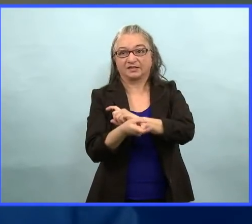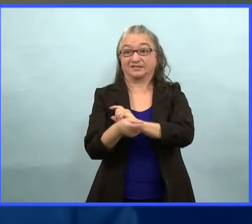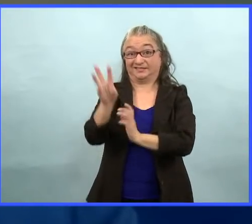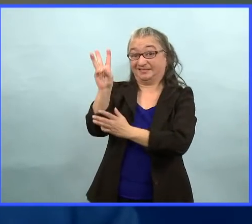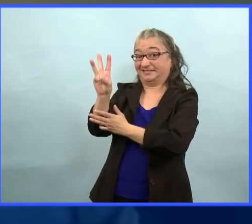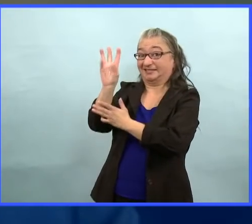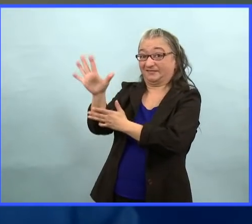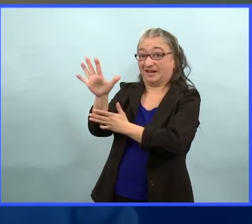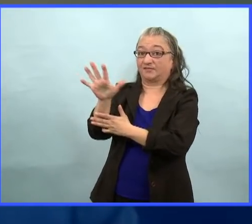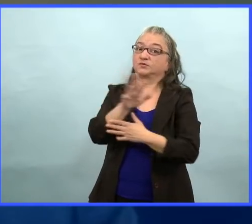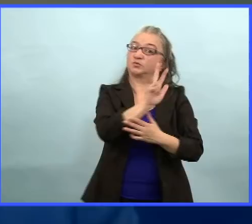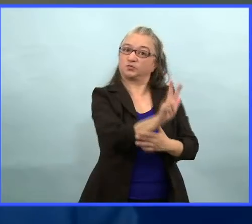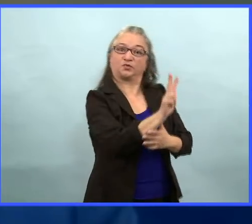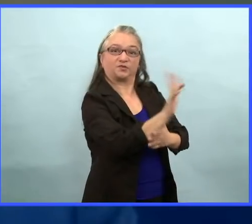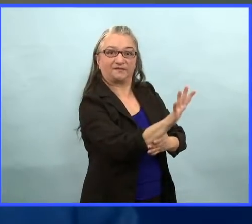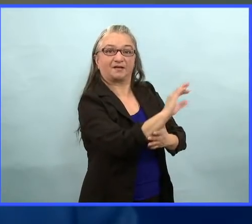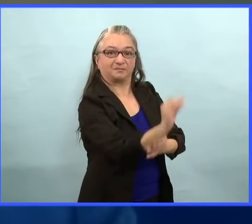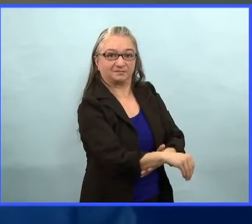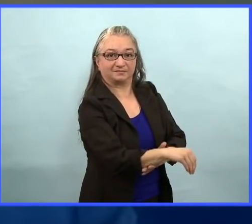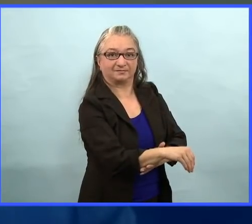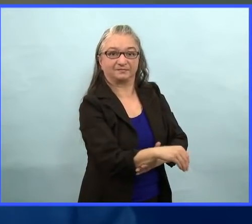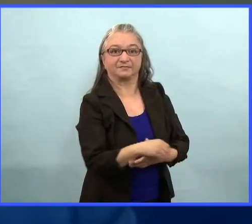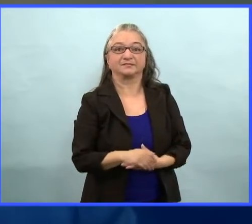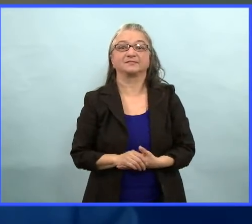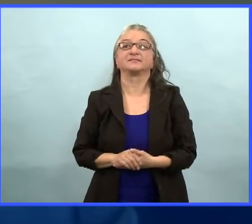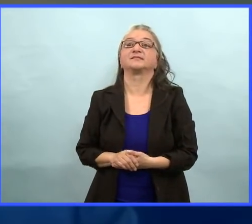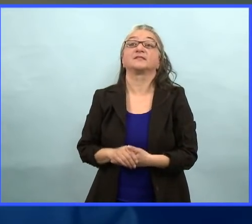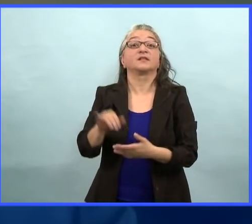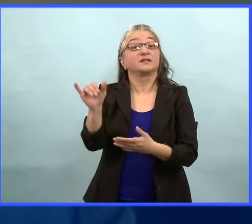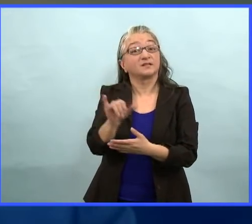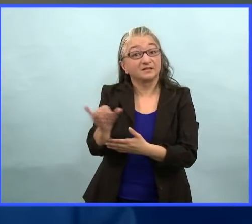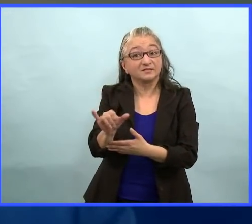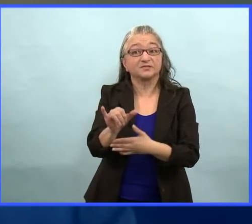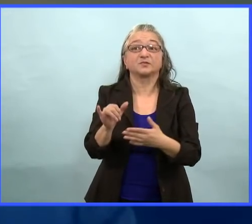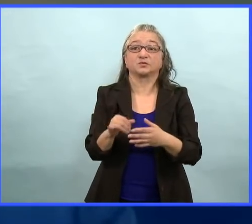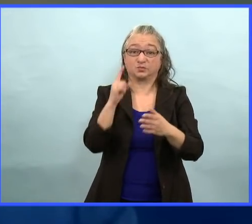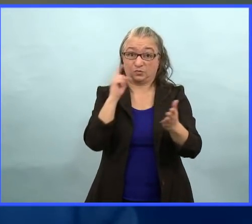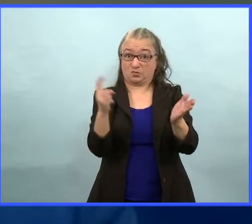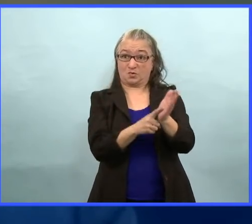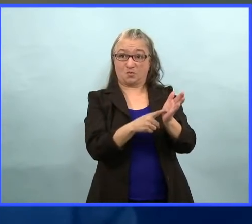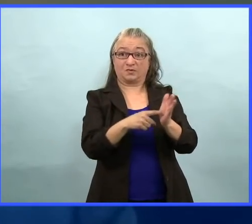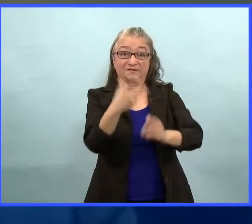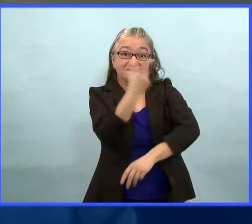particularly on the unvaccinated or partially vaccinated population this shift is important